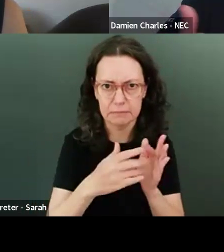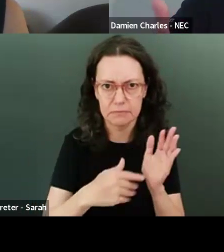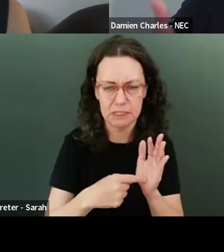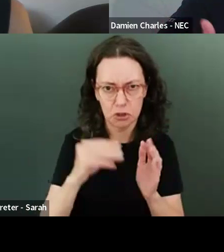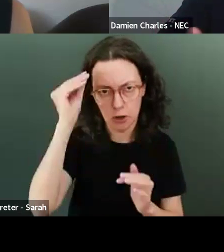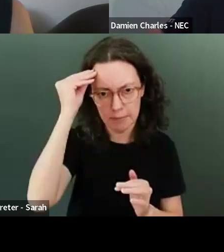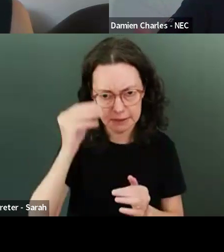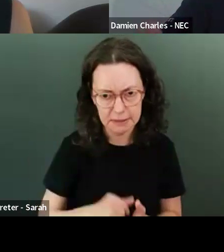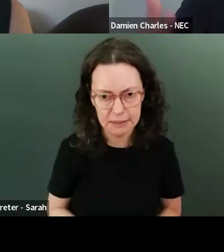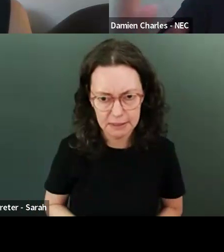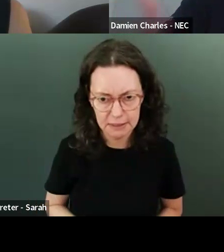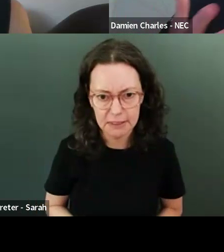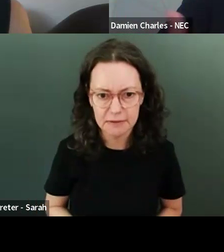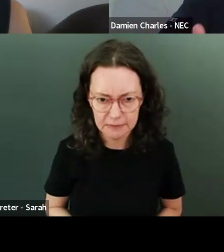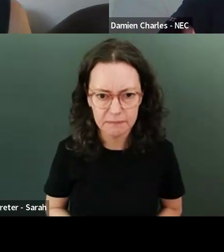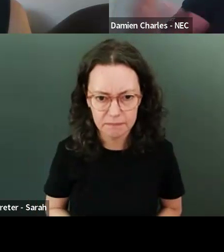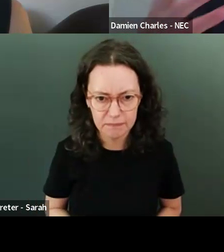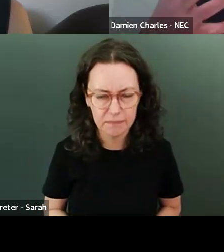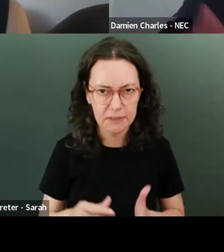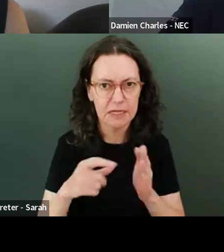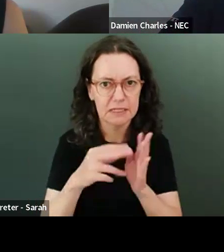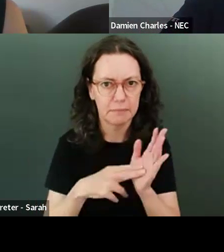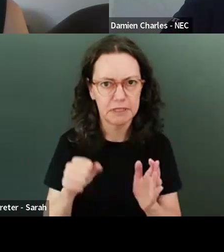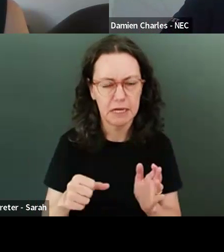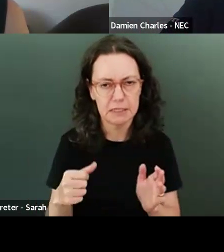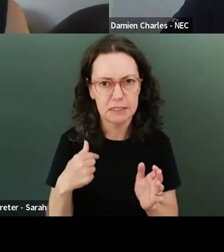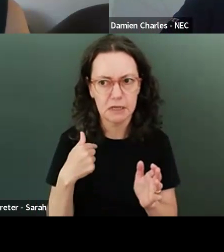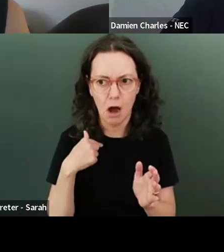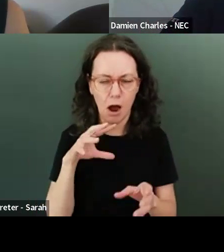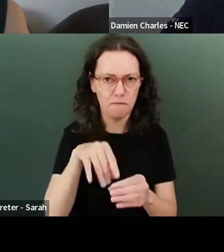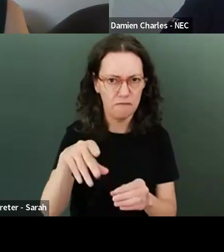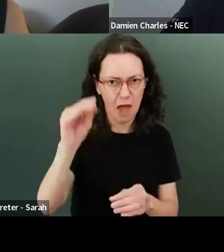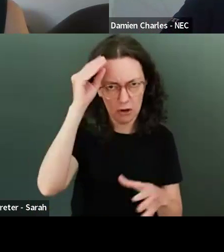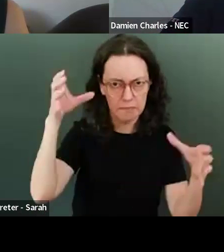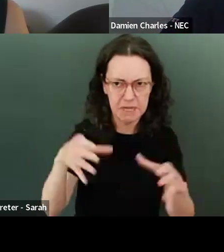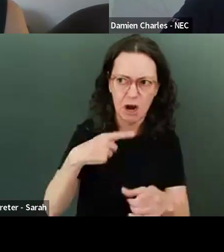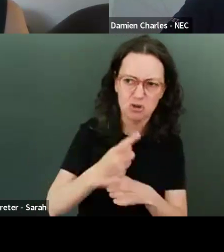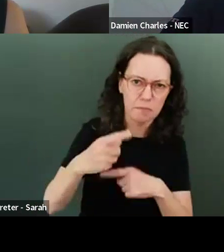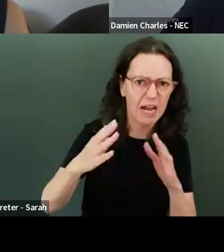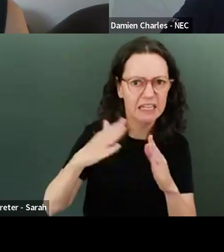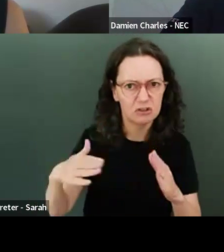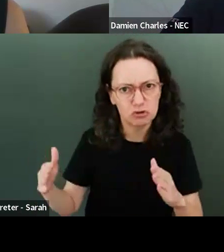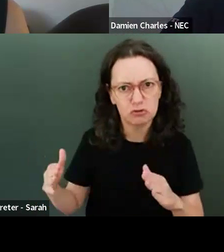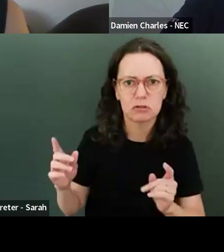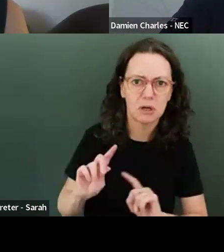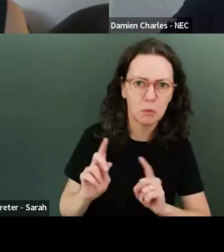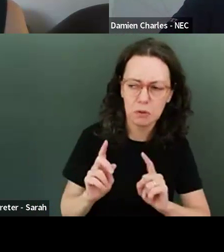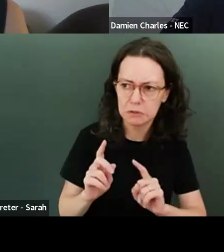look I guess I bring a industry focus and lens you know to the opportunities